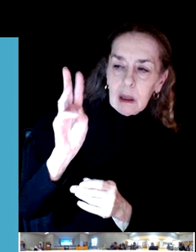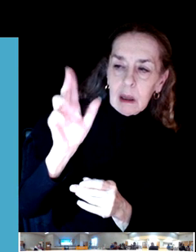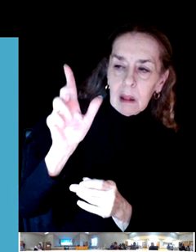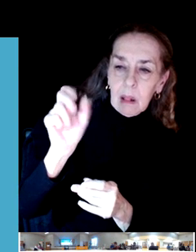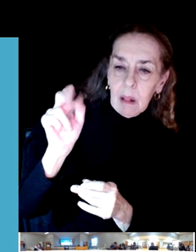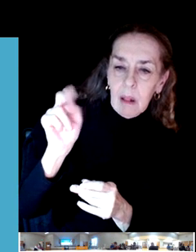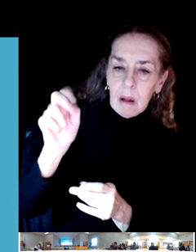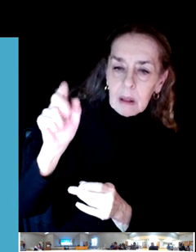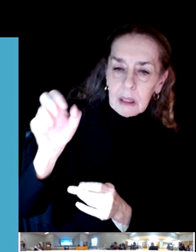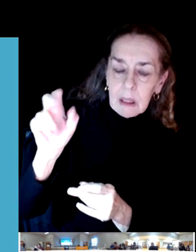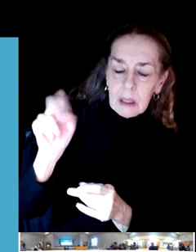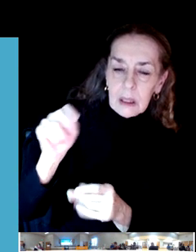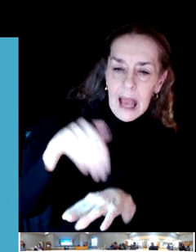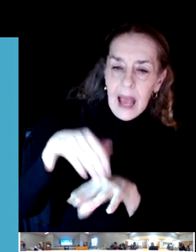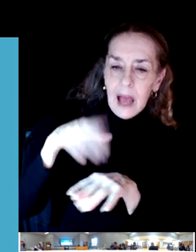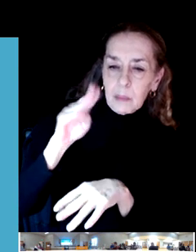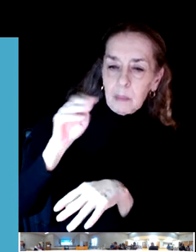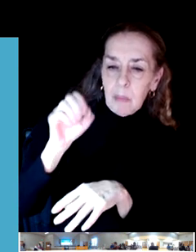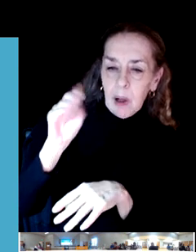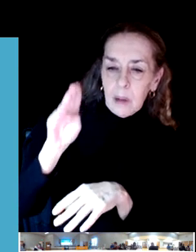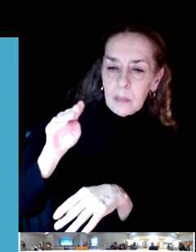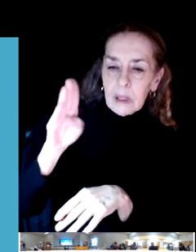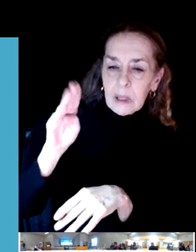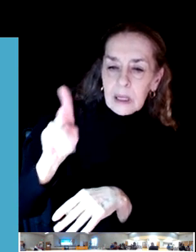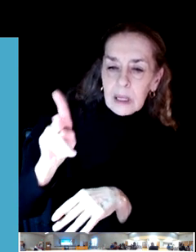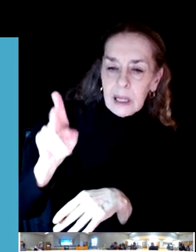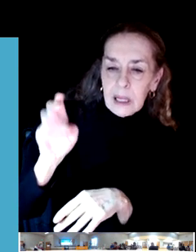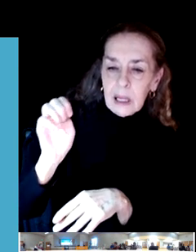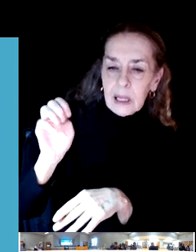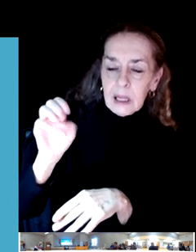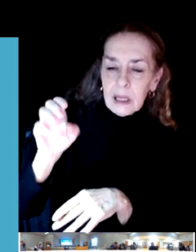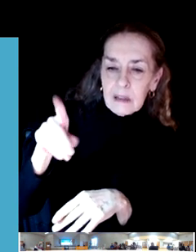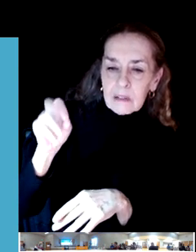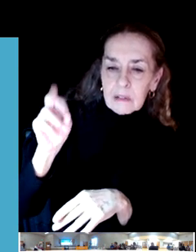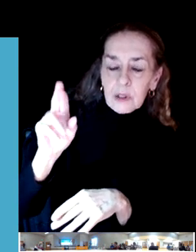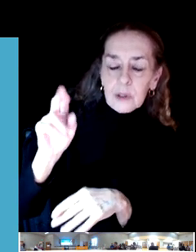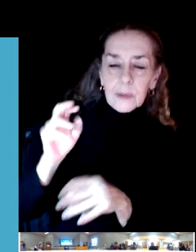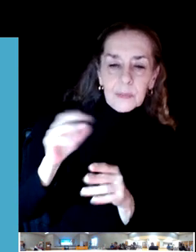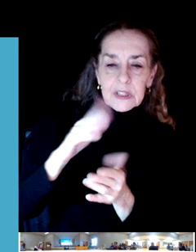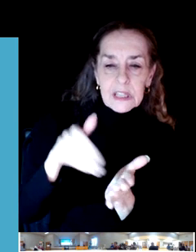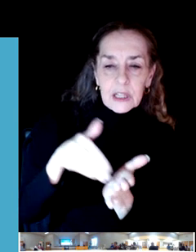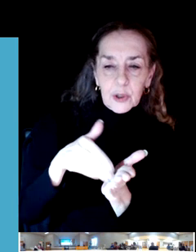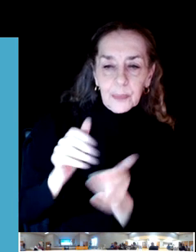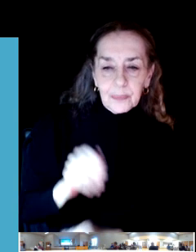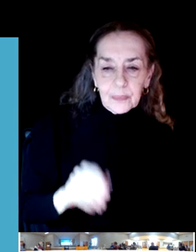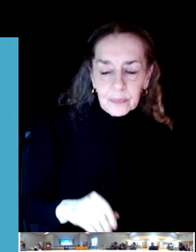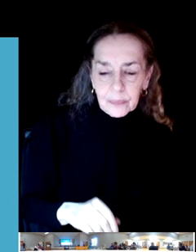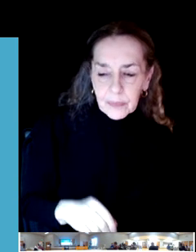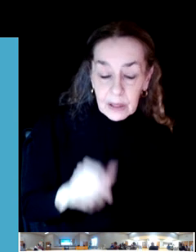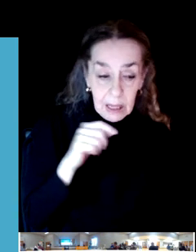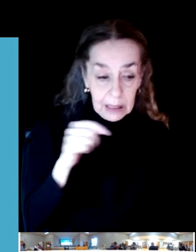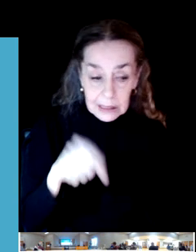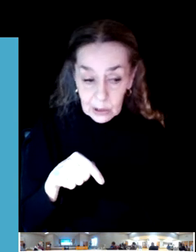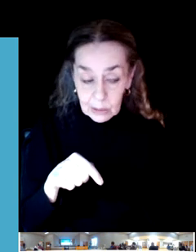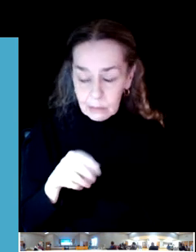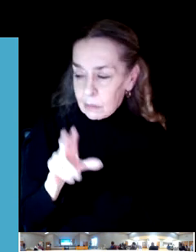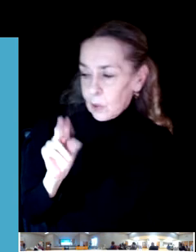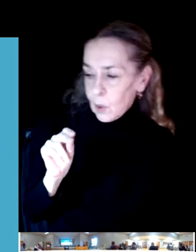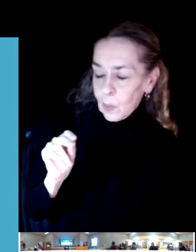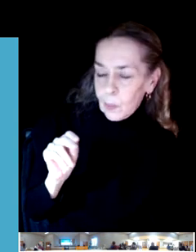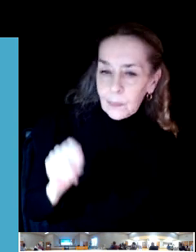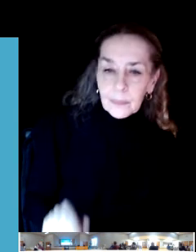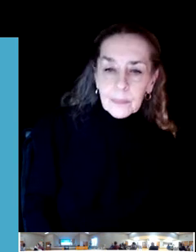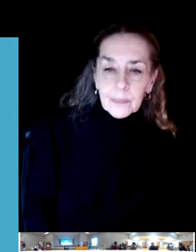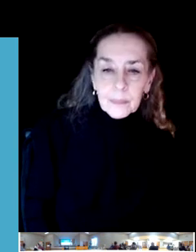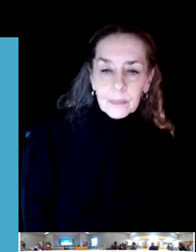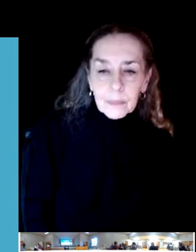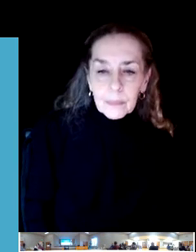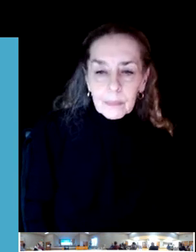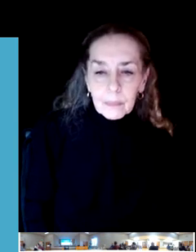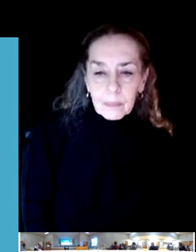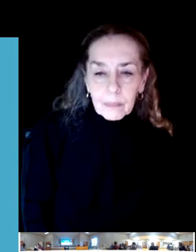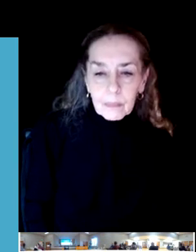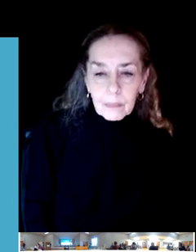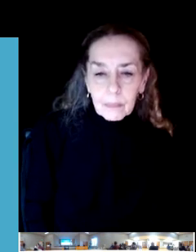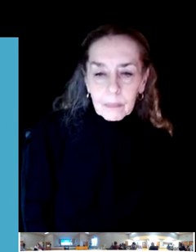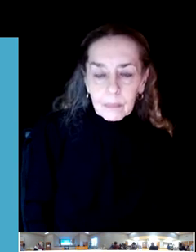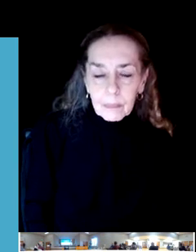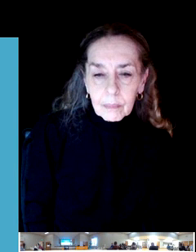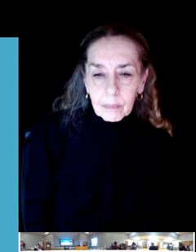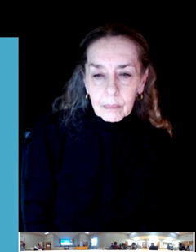And if there's going to be just golf, it seems that at Clearwater, I don't know if it's an